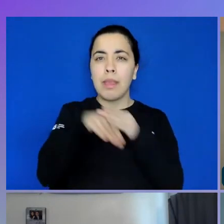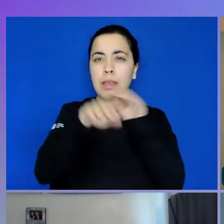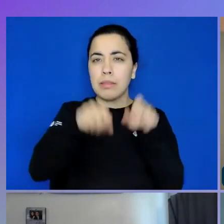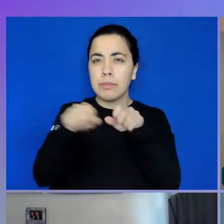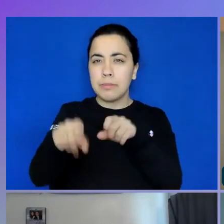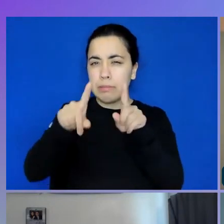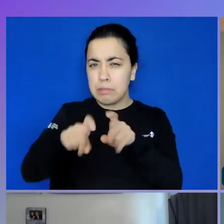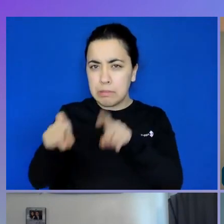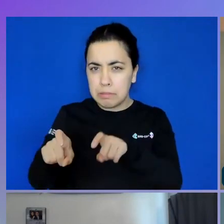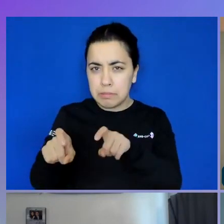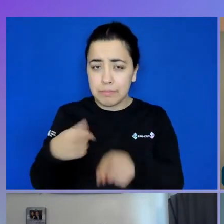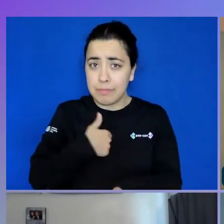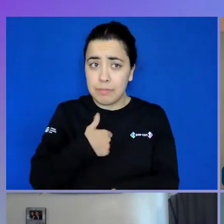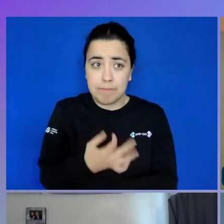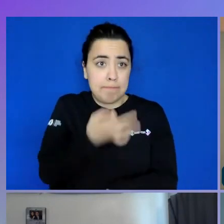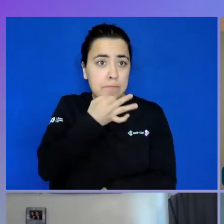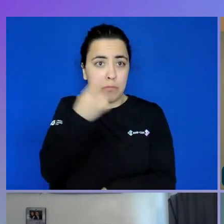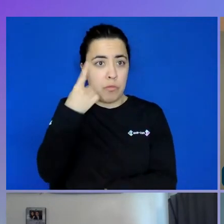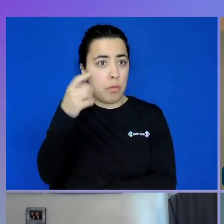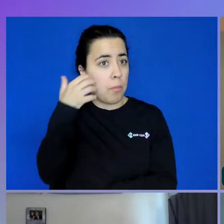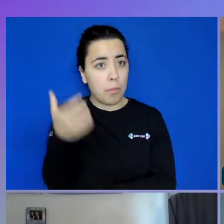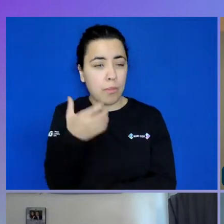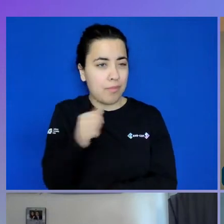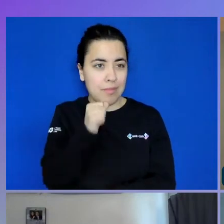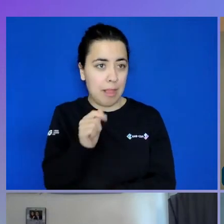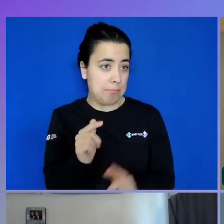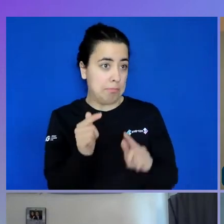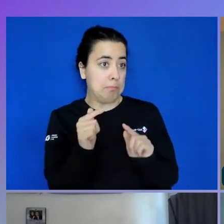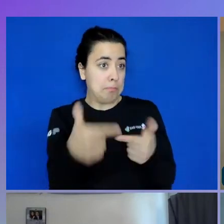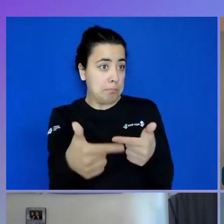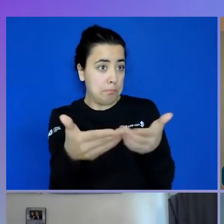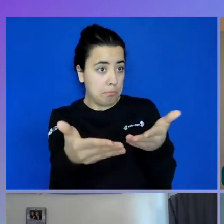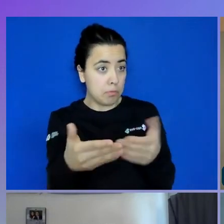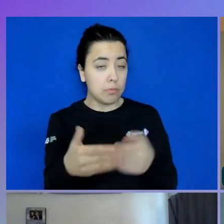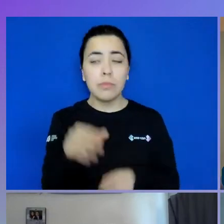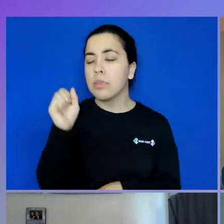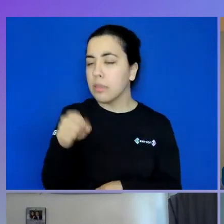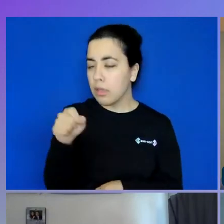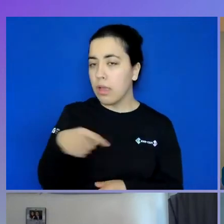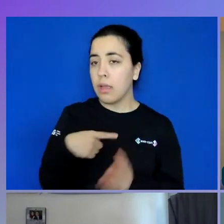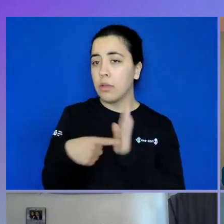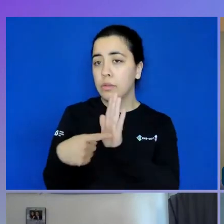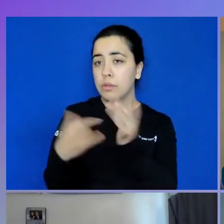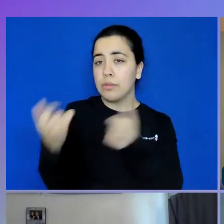showed today was very specific to HTML. However, the linter